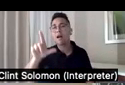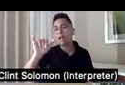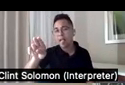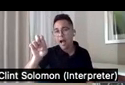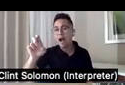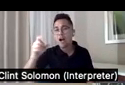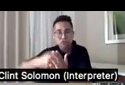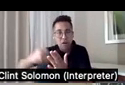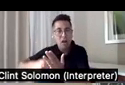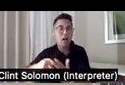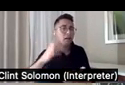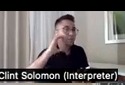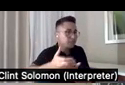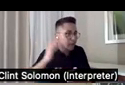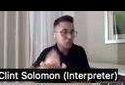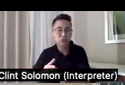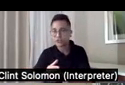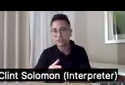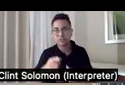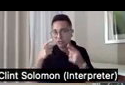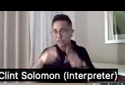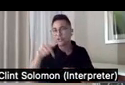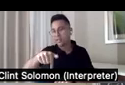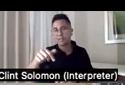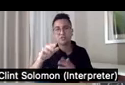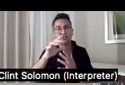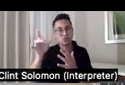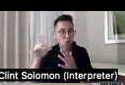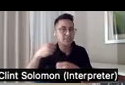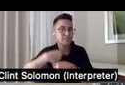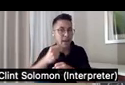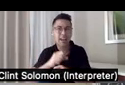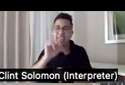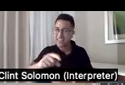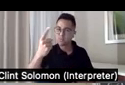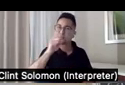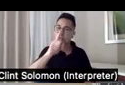in the context of choice making and that's the one that really bothers me and teachers